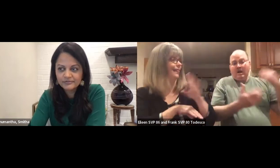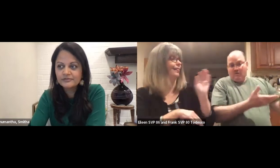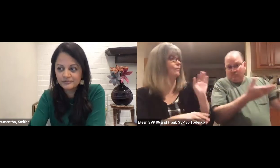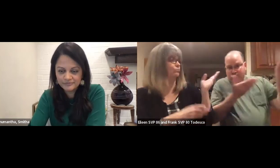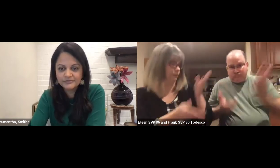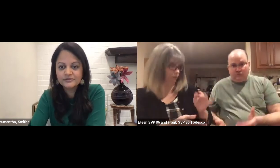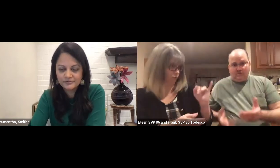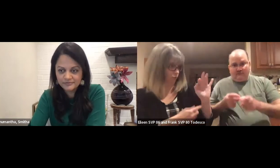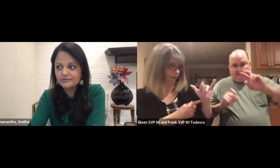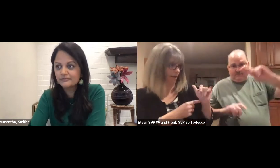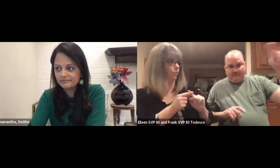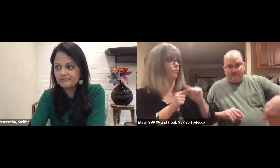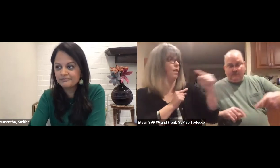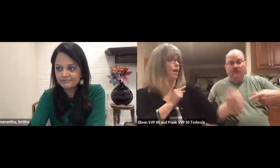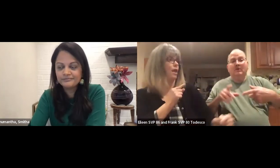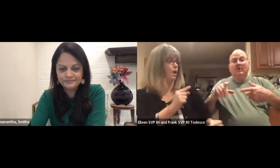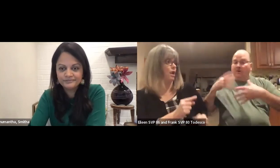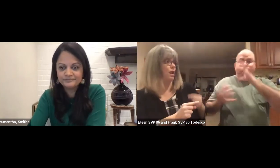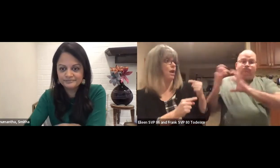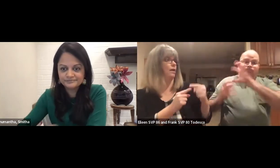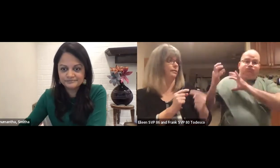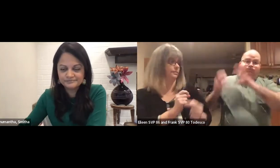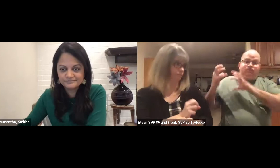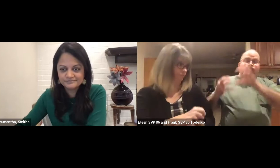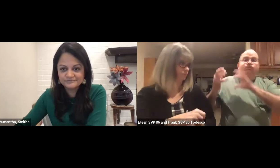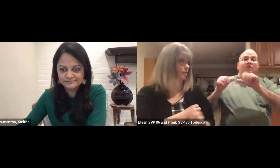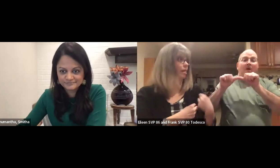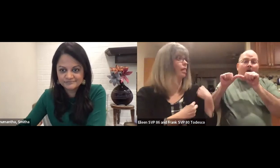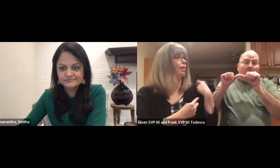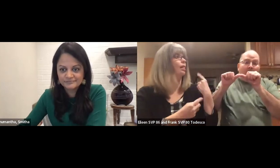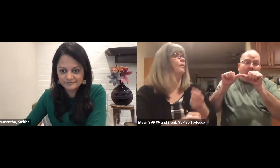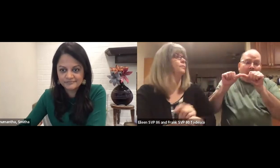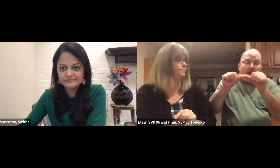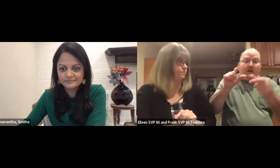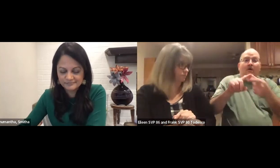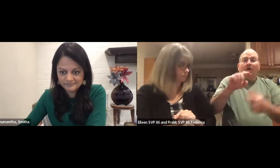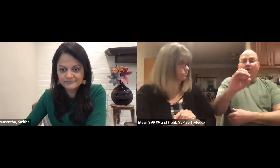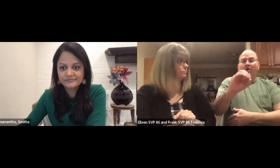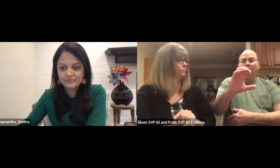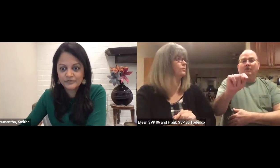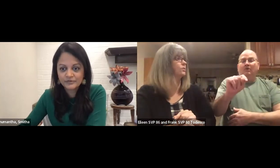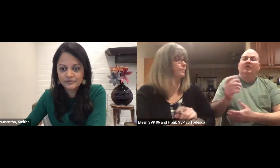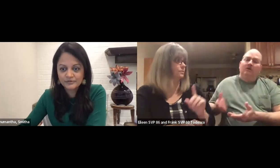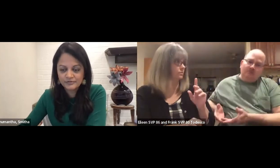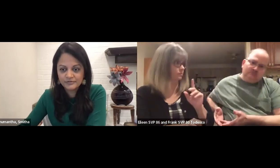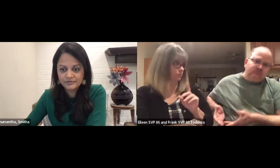Oh, yes. It was in July. We brought her here from Philadelphia to Rochester in July, so there was some, you know,